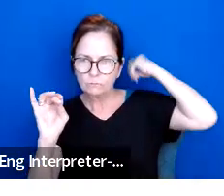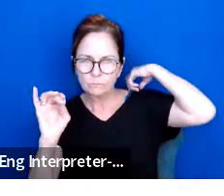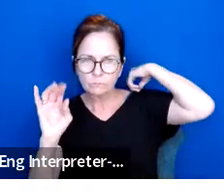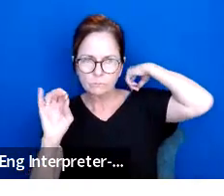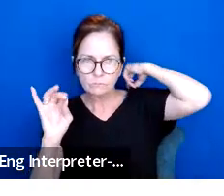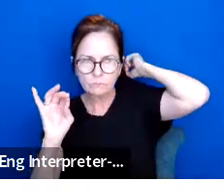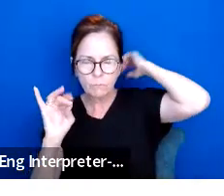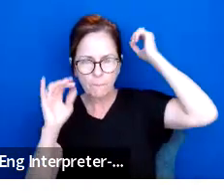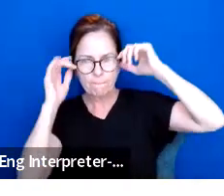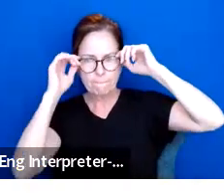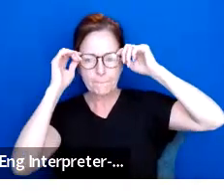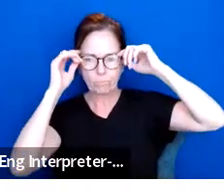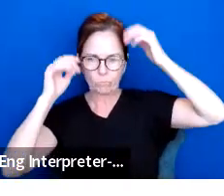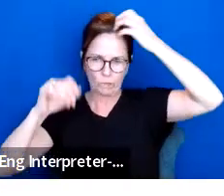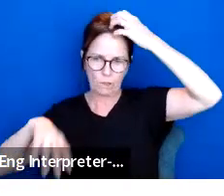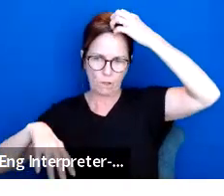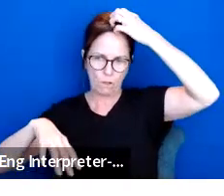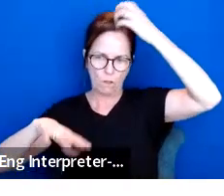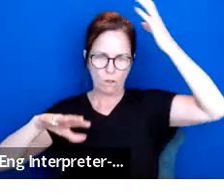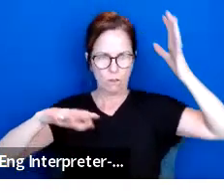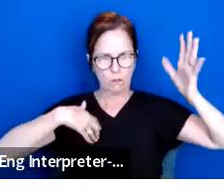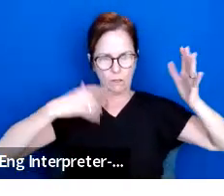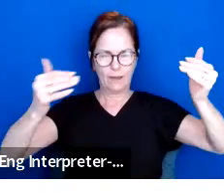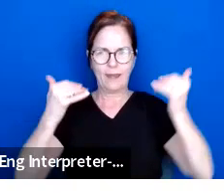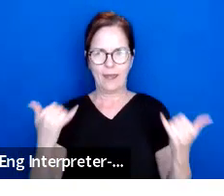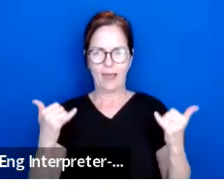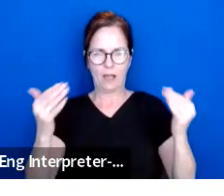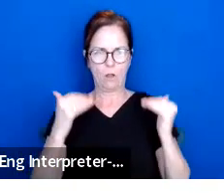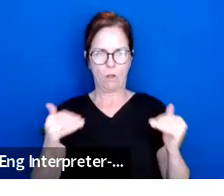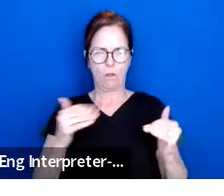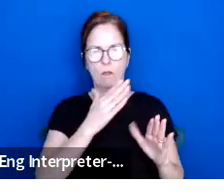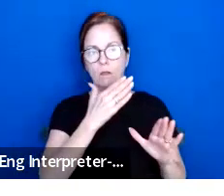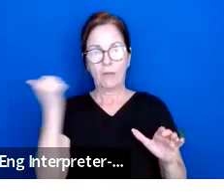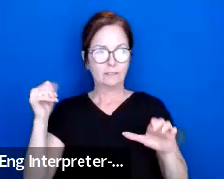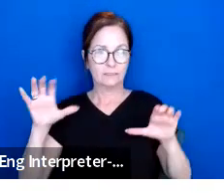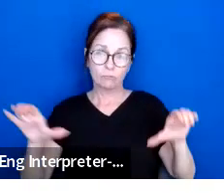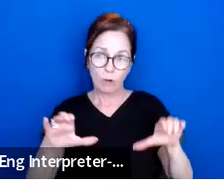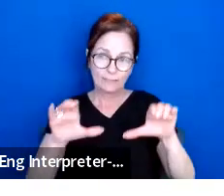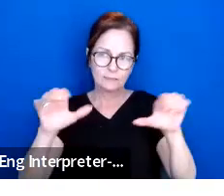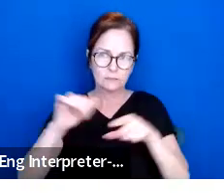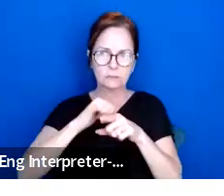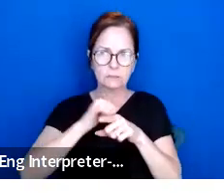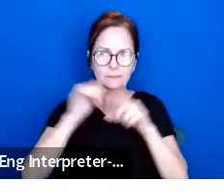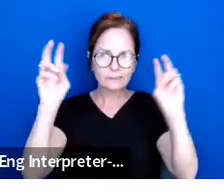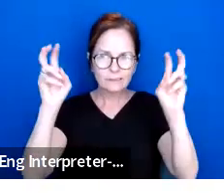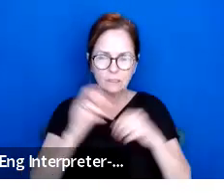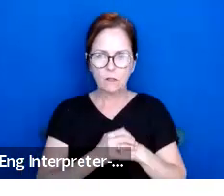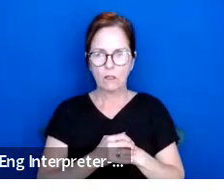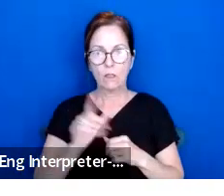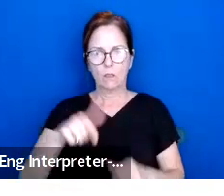Okay, I think. Best practices, is, you, Belinda.